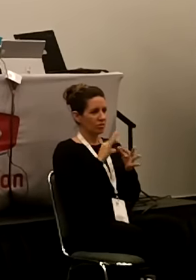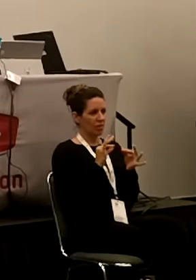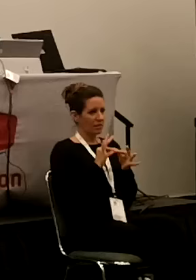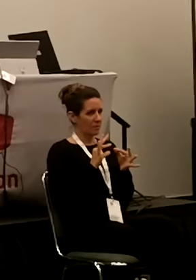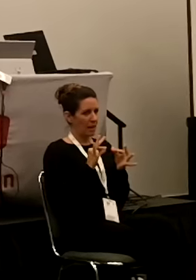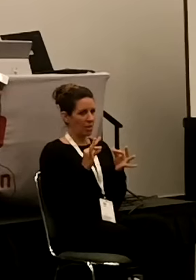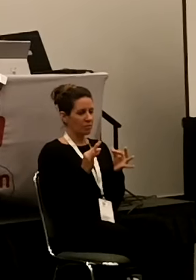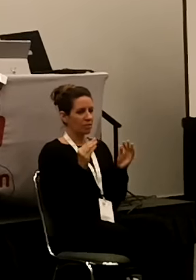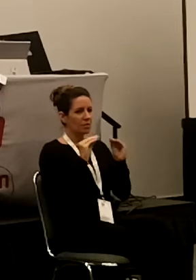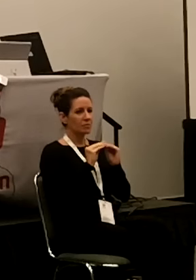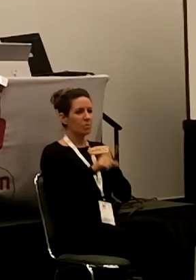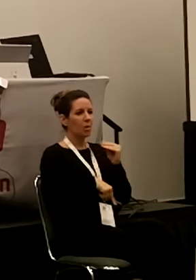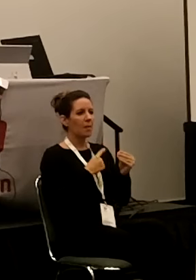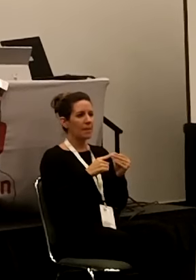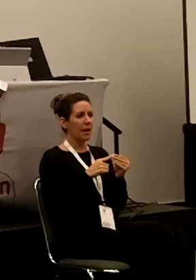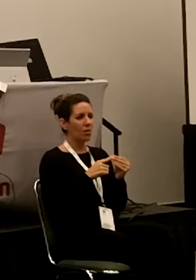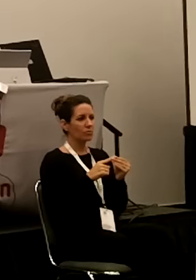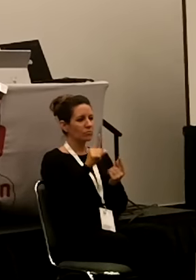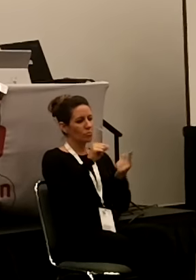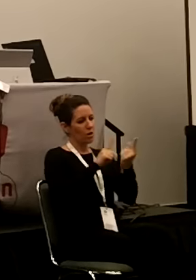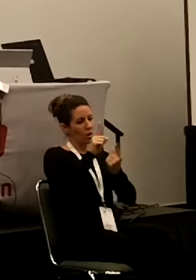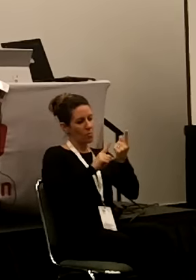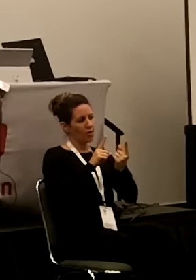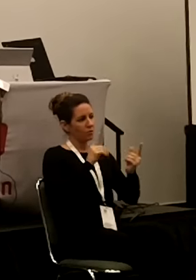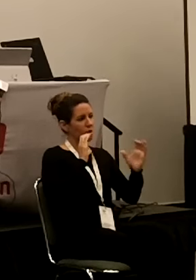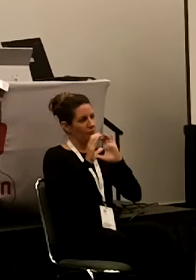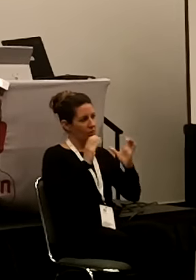it was just more of a one-on-one conversation.